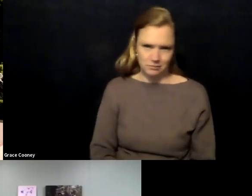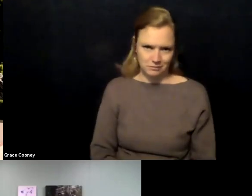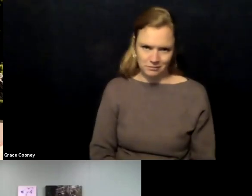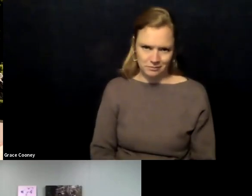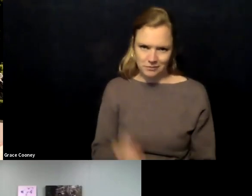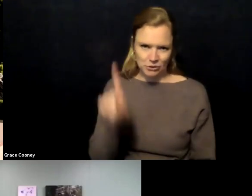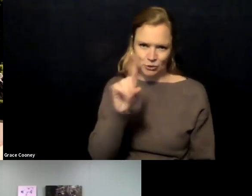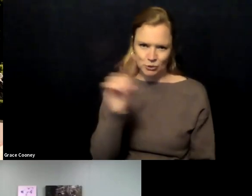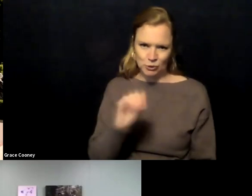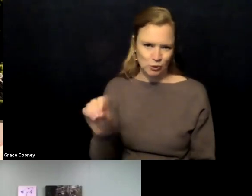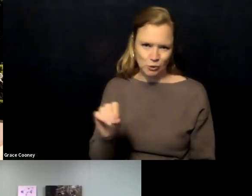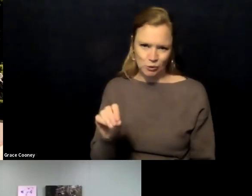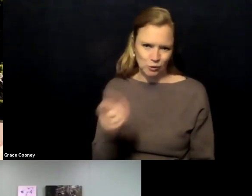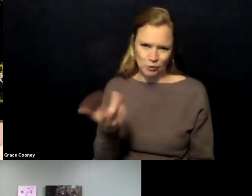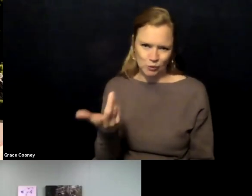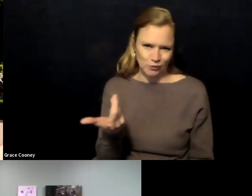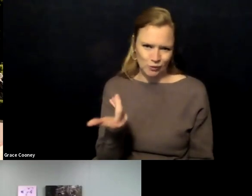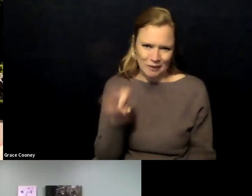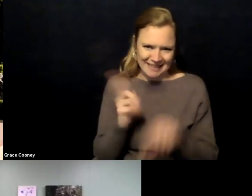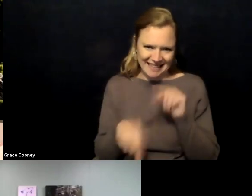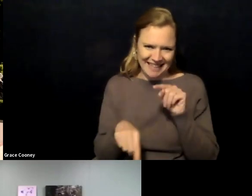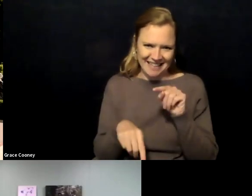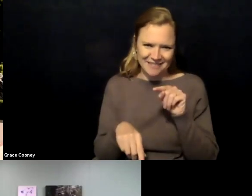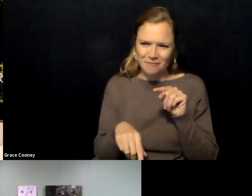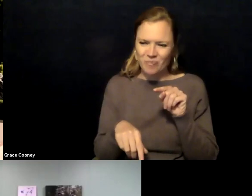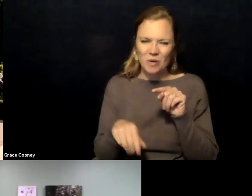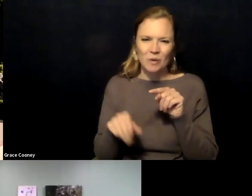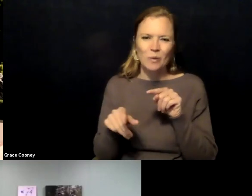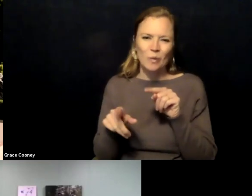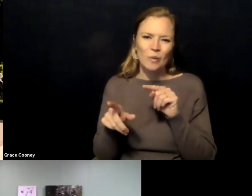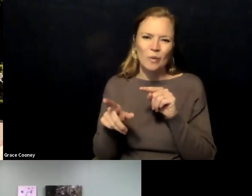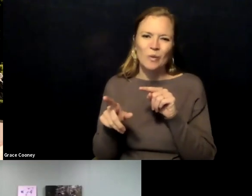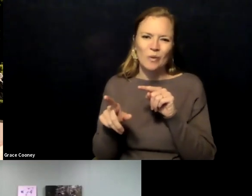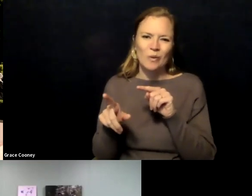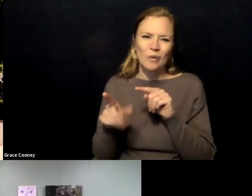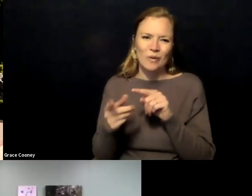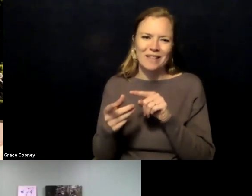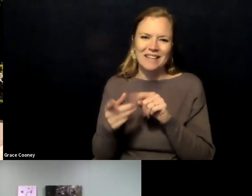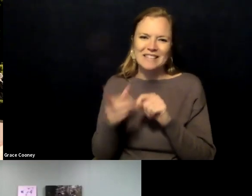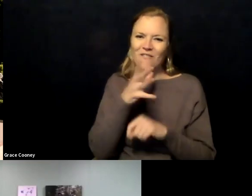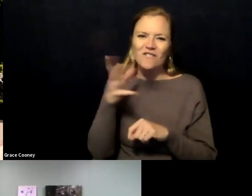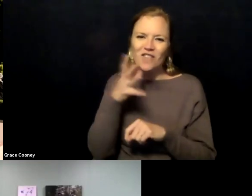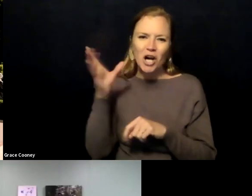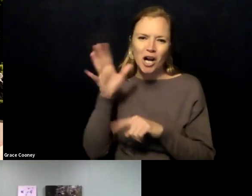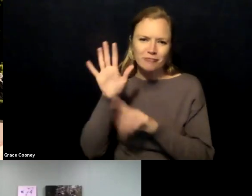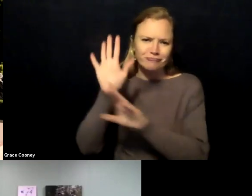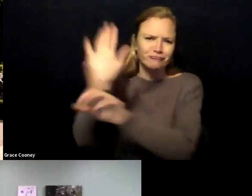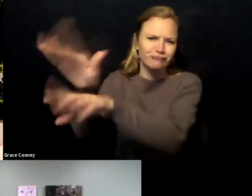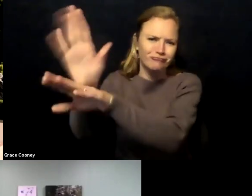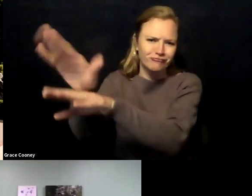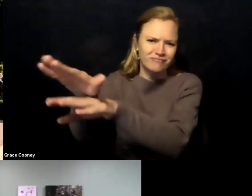handled by a commissary. [Shellie] Yes they get fed quite a bit of